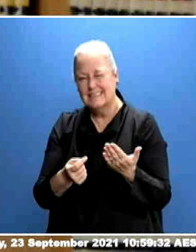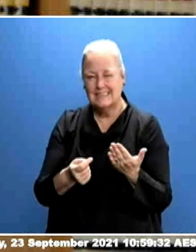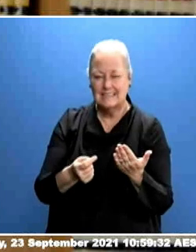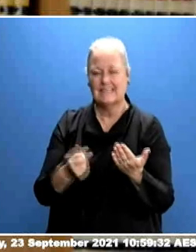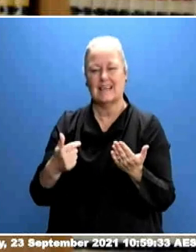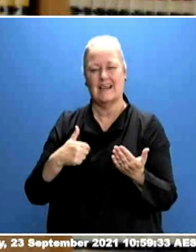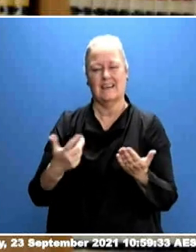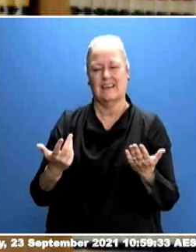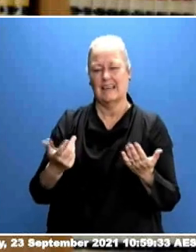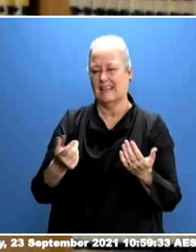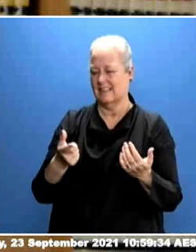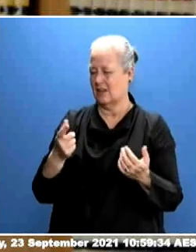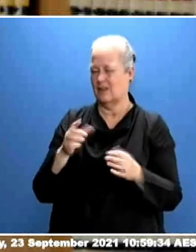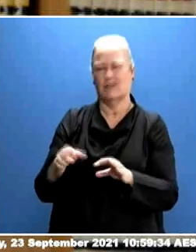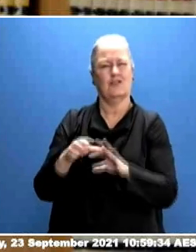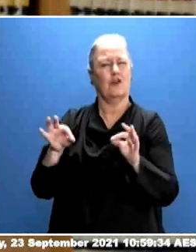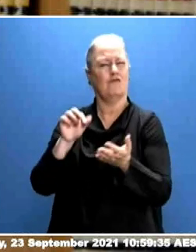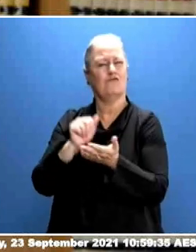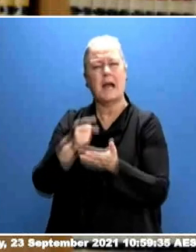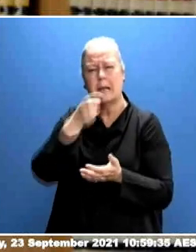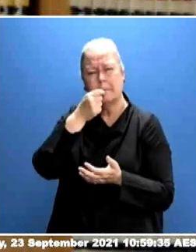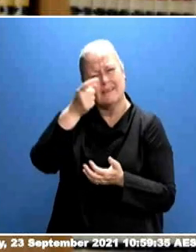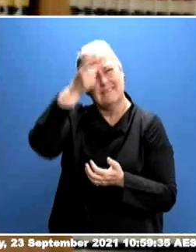to where they are at and if they may need a longer time.